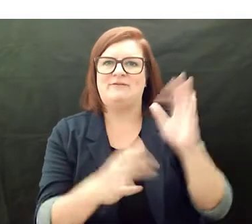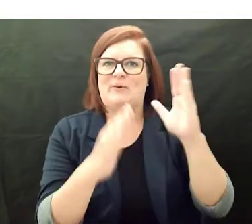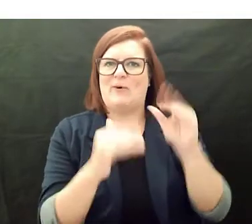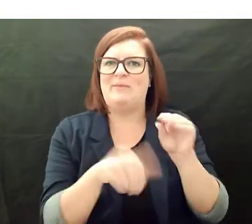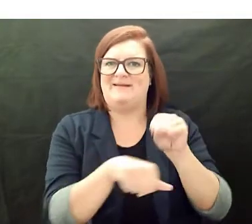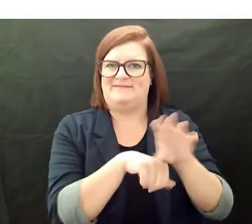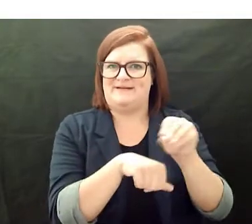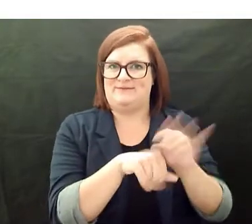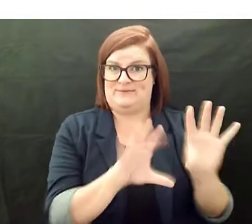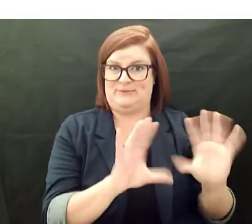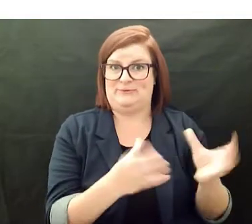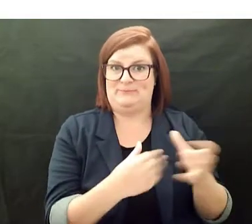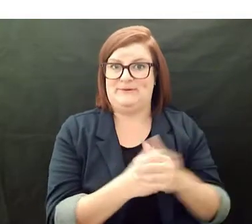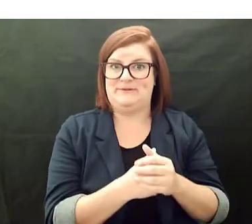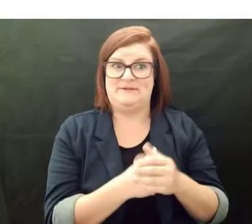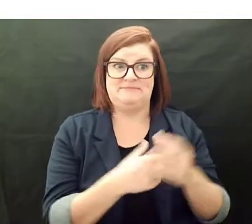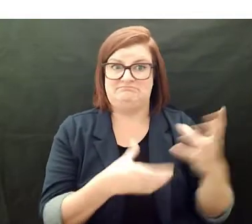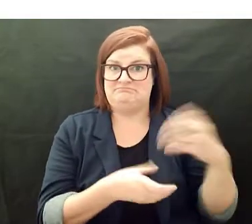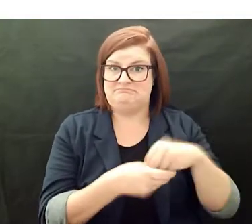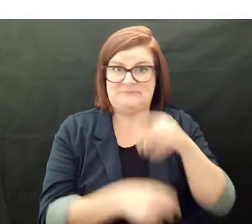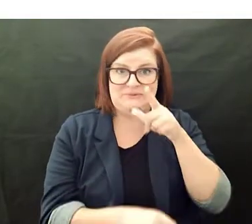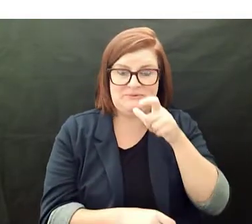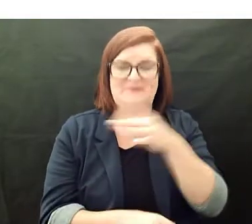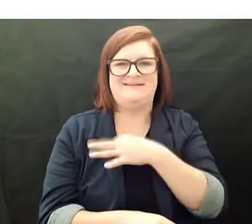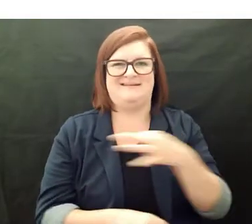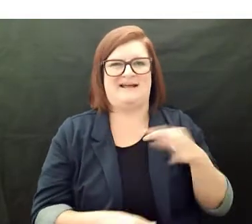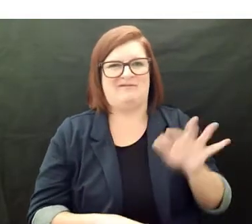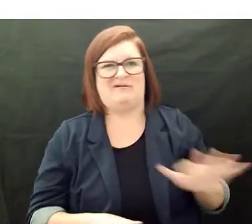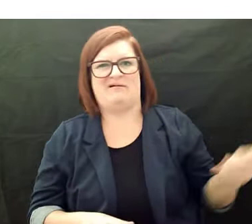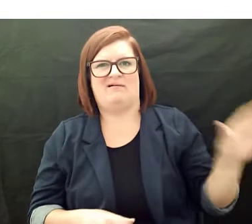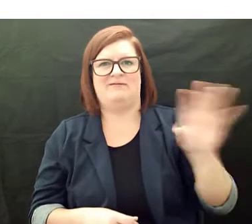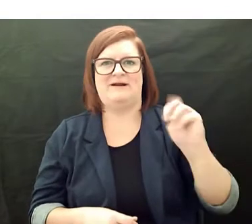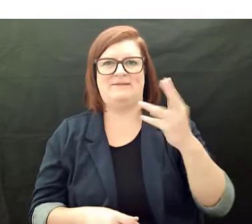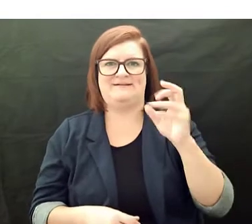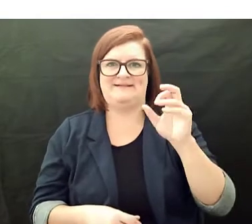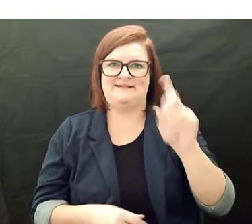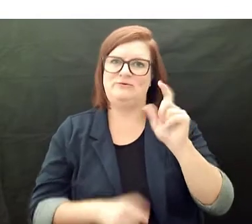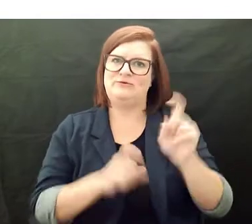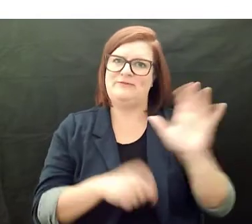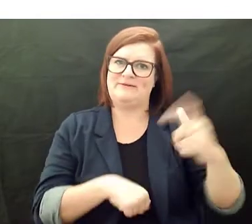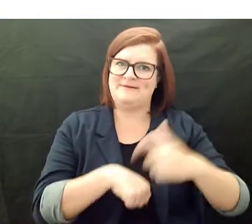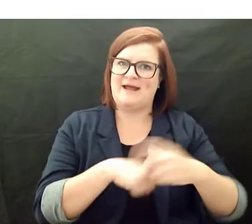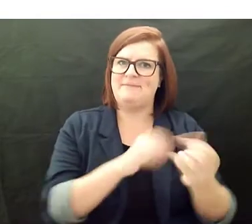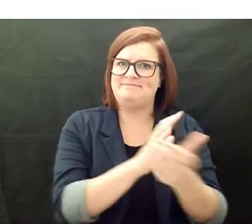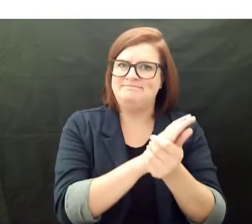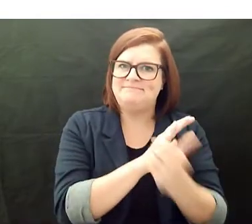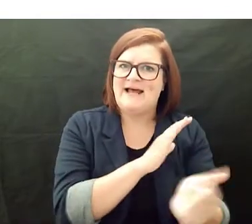Thanks to our Gift of Hope Advisory Group, consisting of staff from across the organization who contributed their time and talent